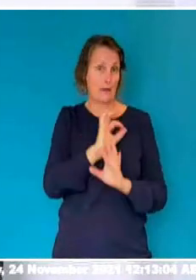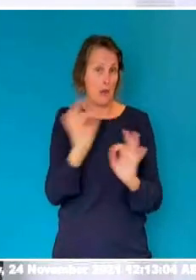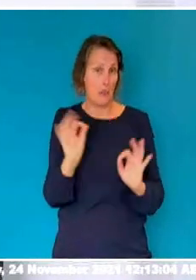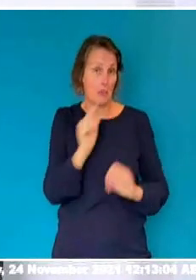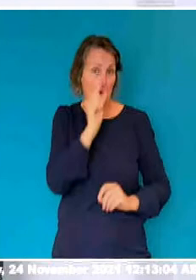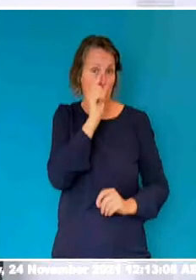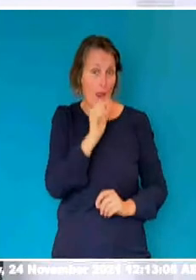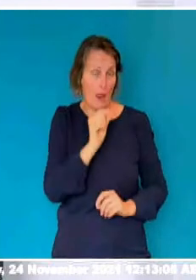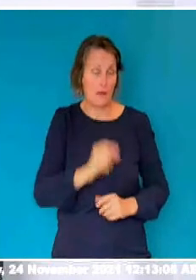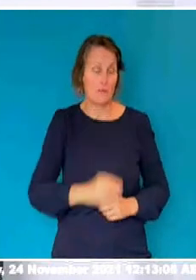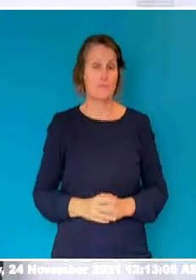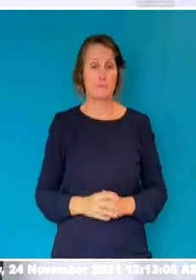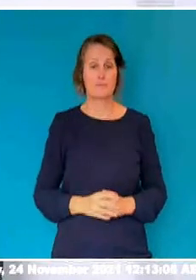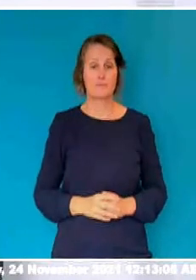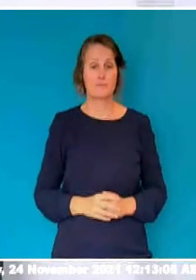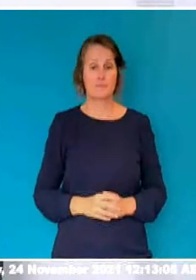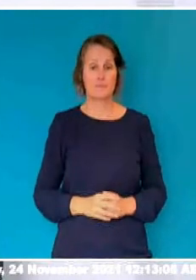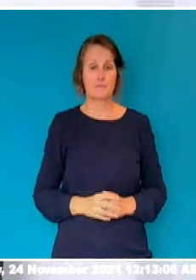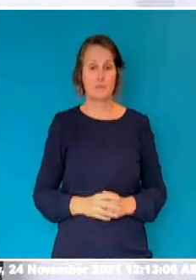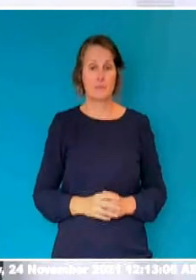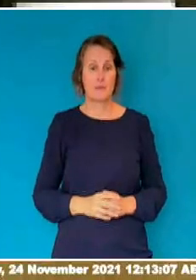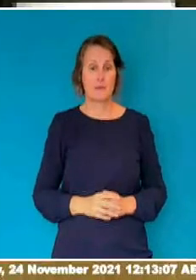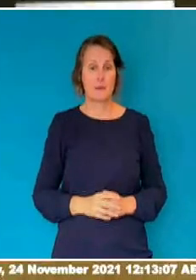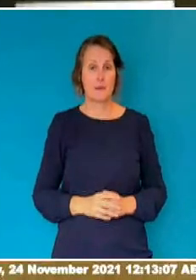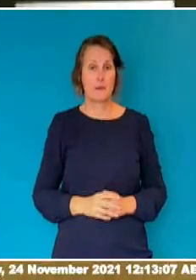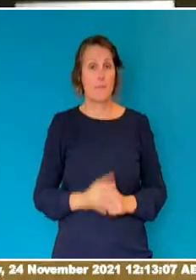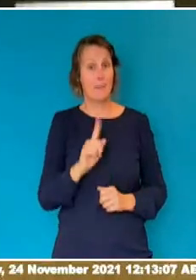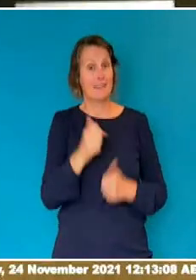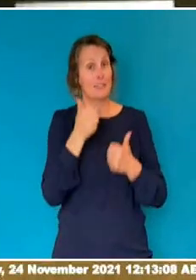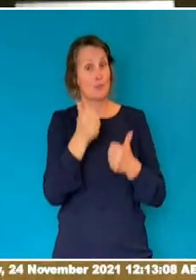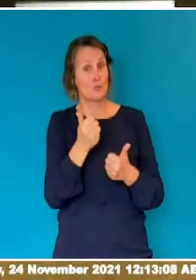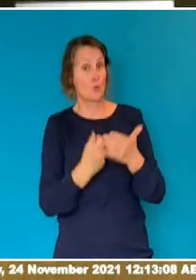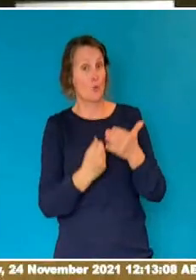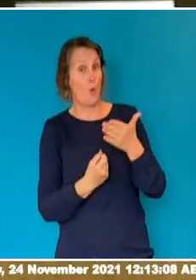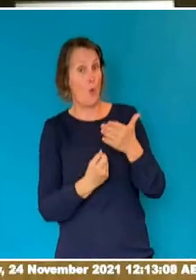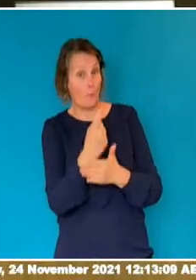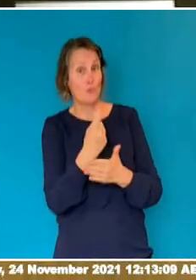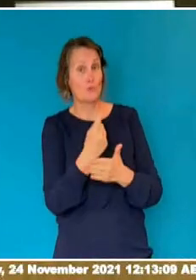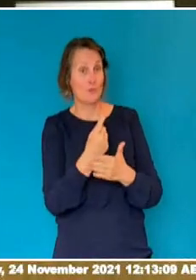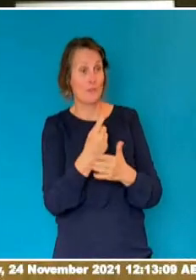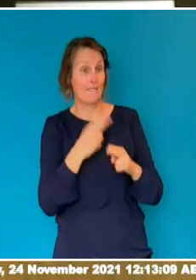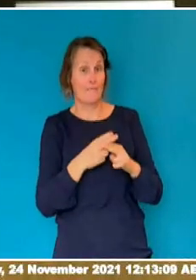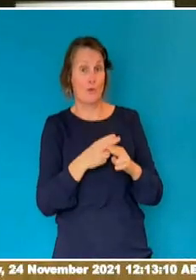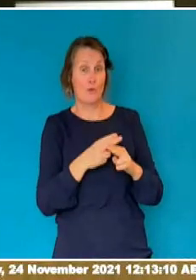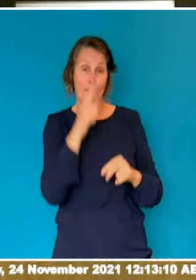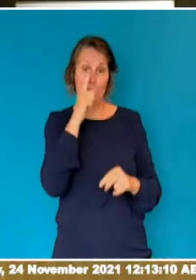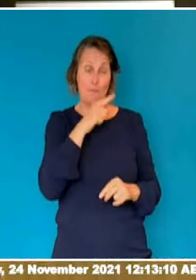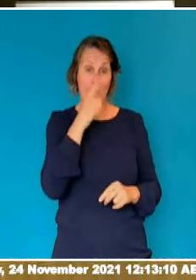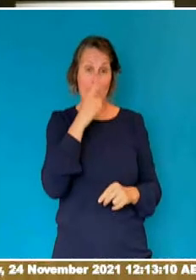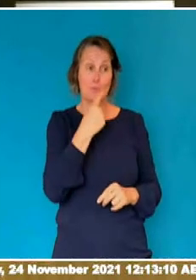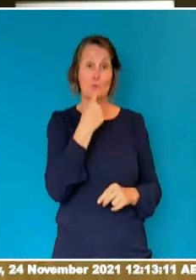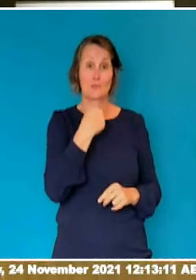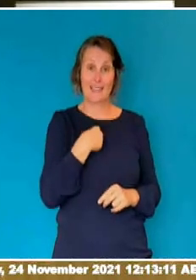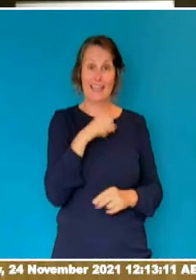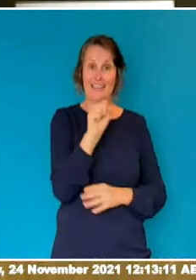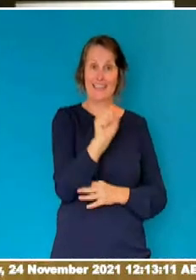So there is opportunity for people to select "yes" but they don't